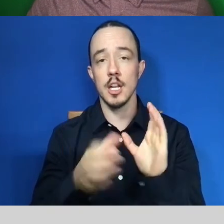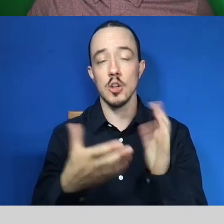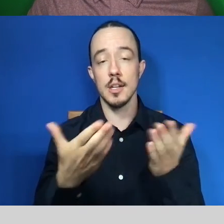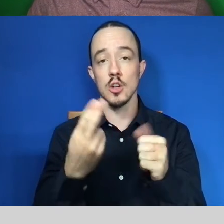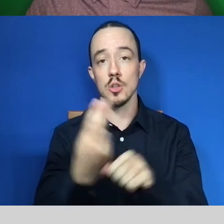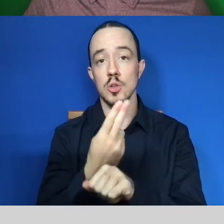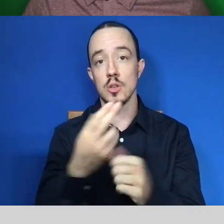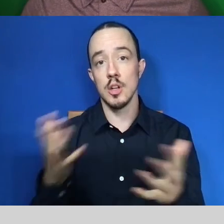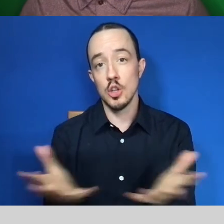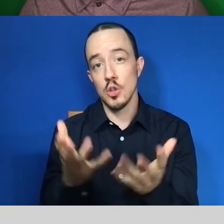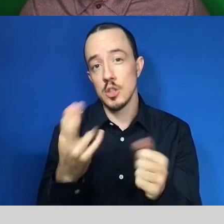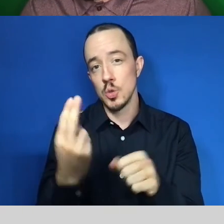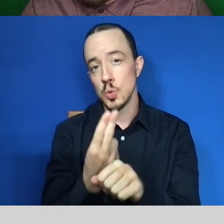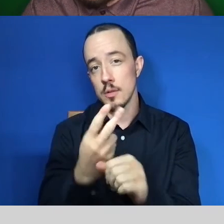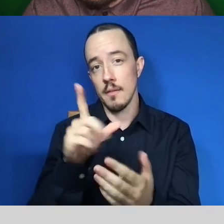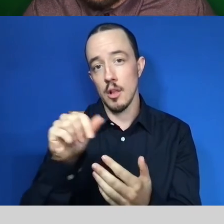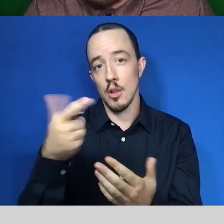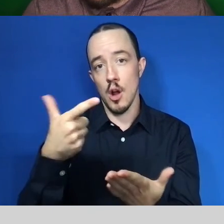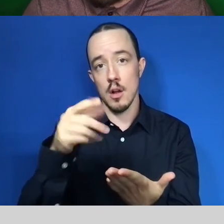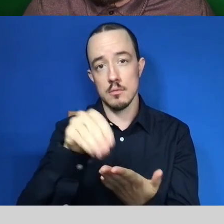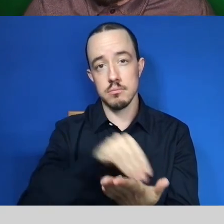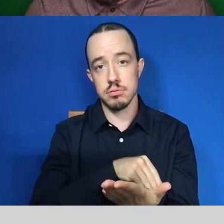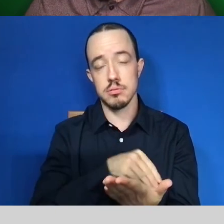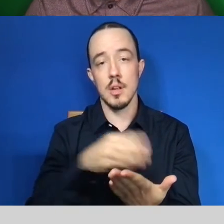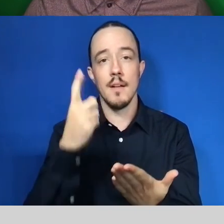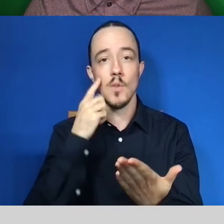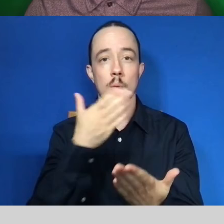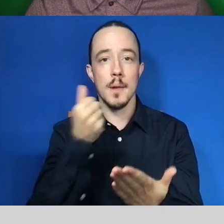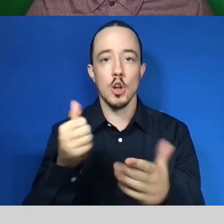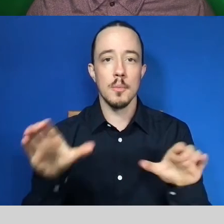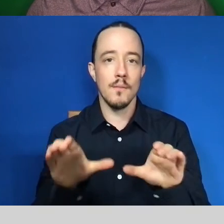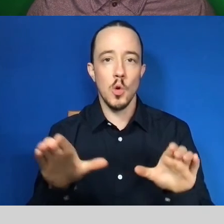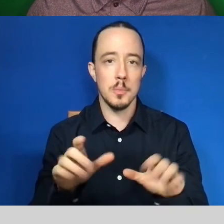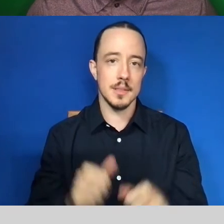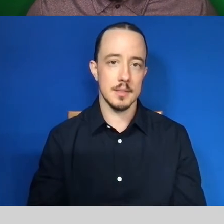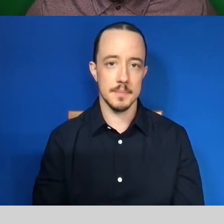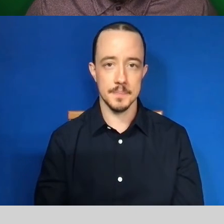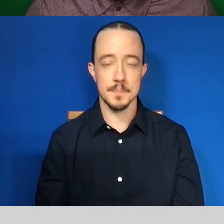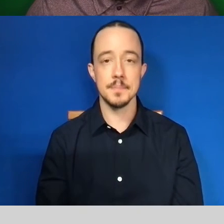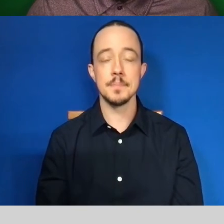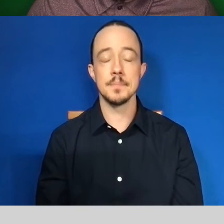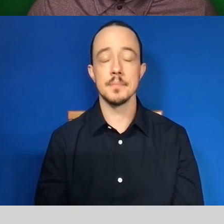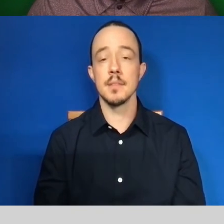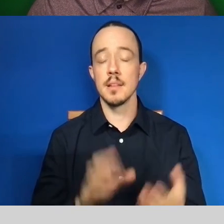The rule configured here encourages use of log interpolation for better performance and aggregation.